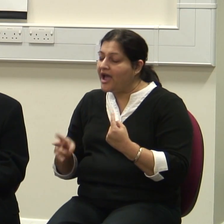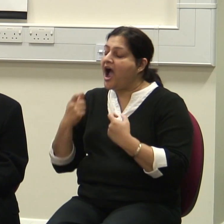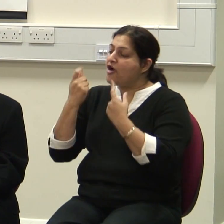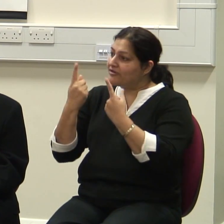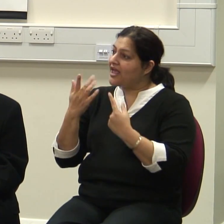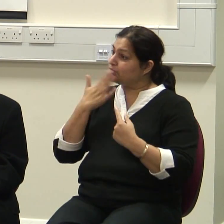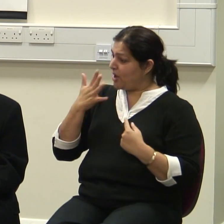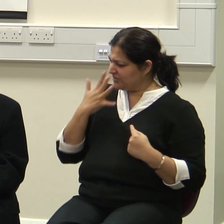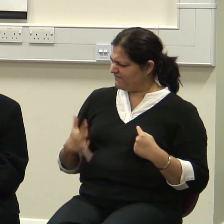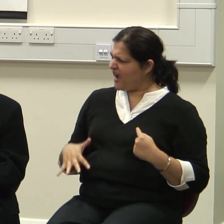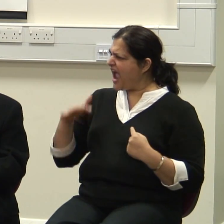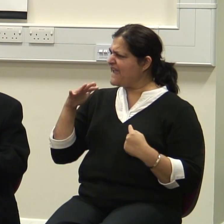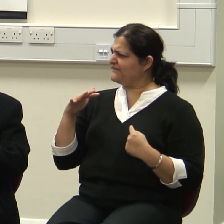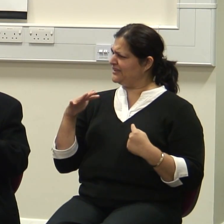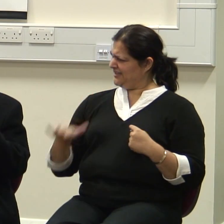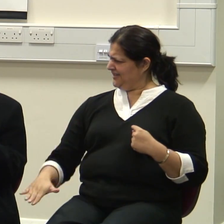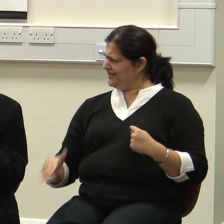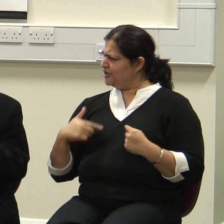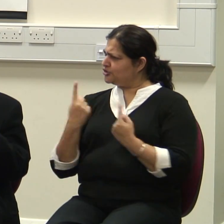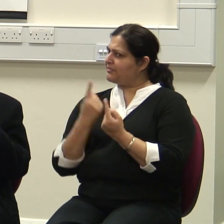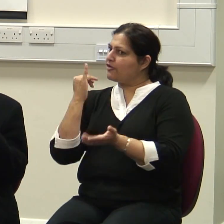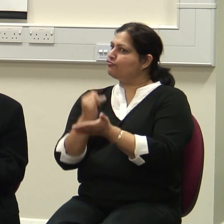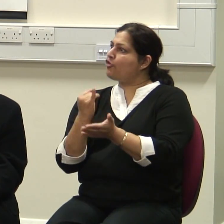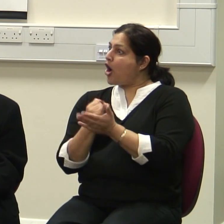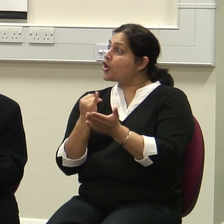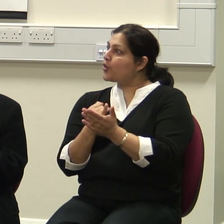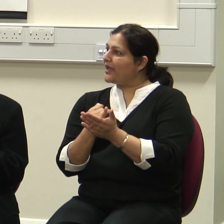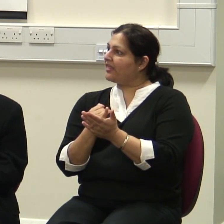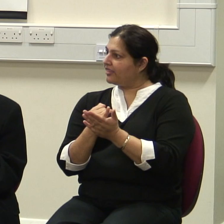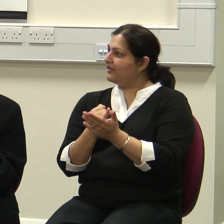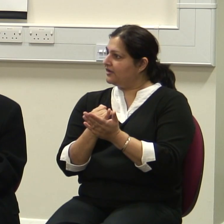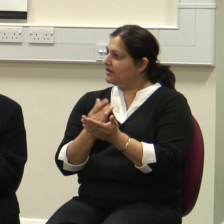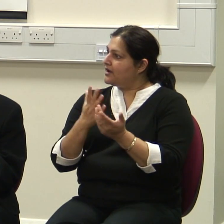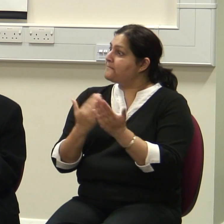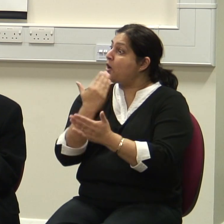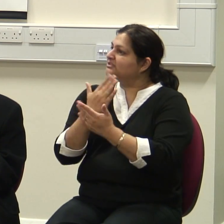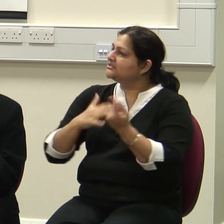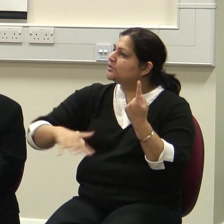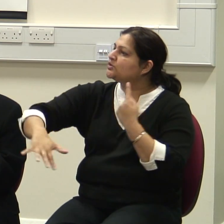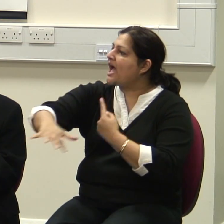Now why do we have this system? Because modern society needs it because criminal law is too